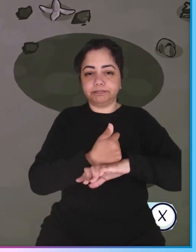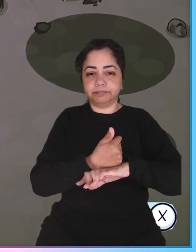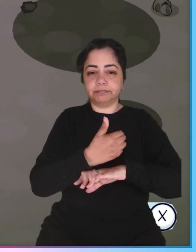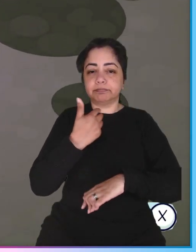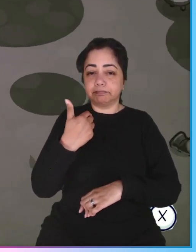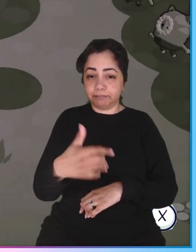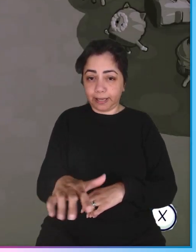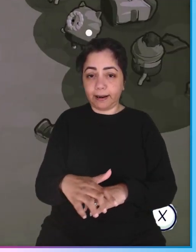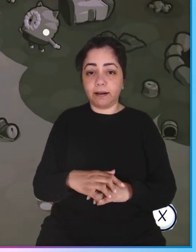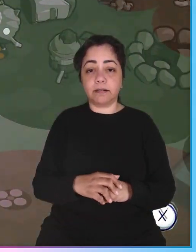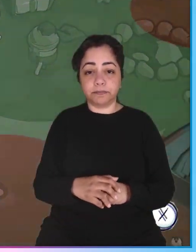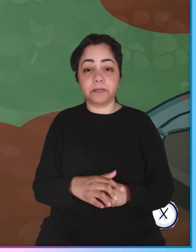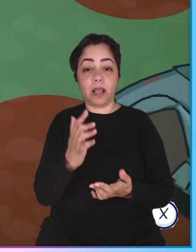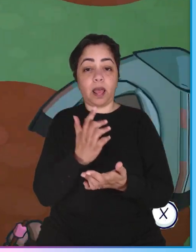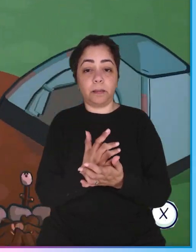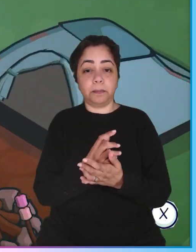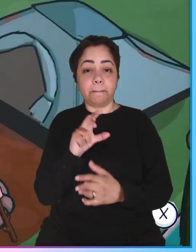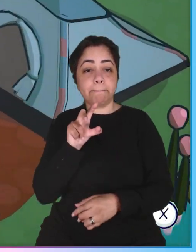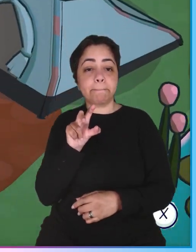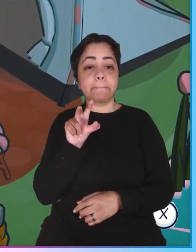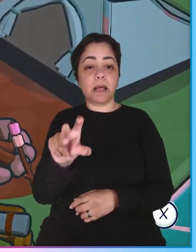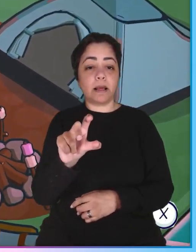An example of this is our colourblindness filters